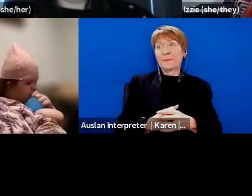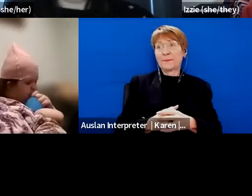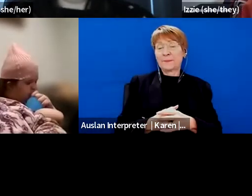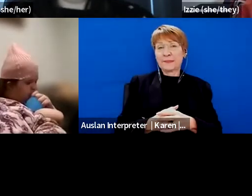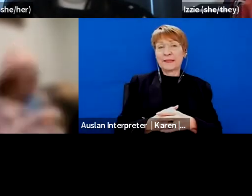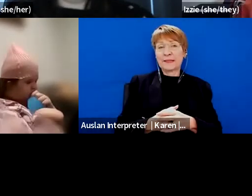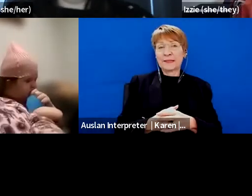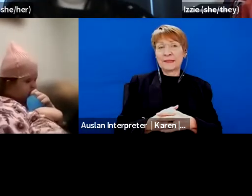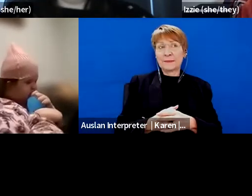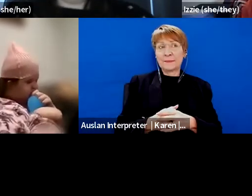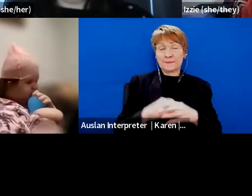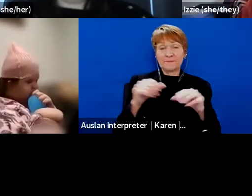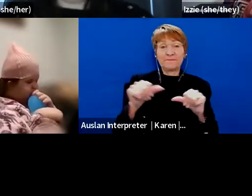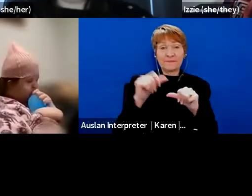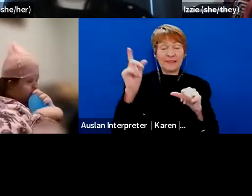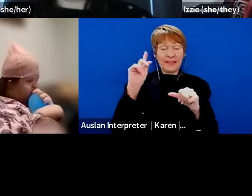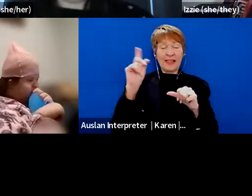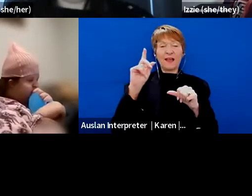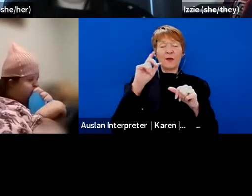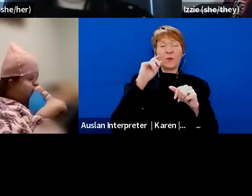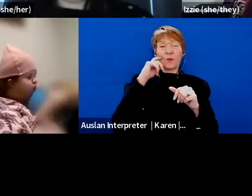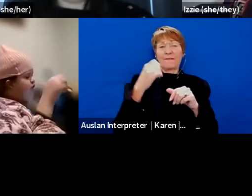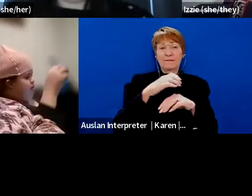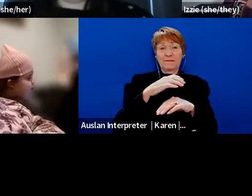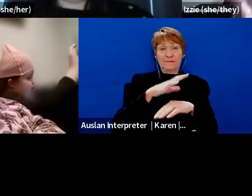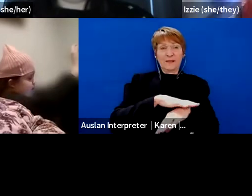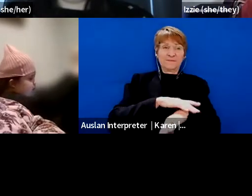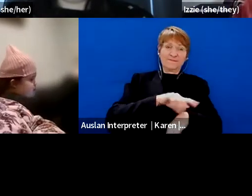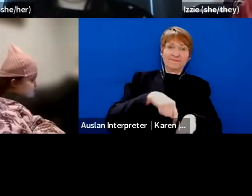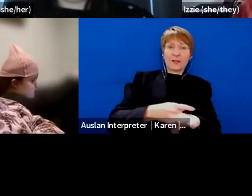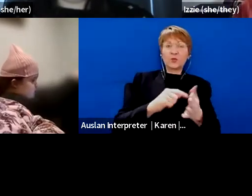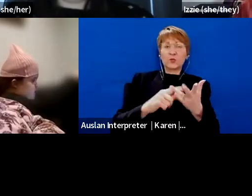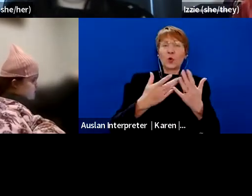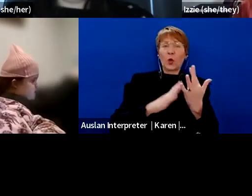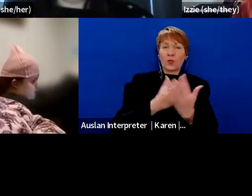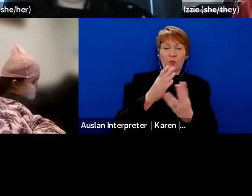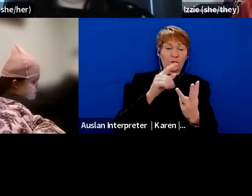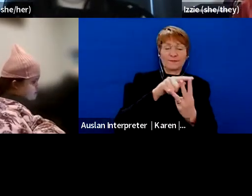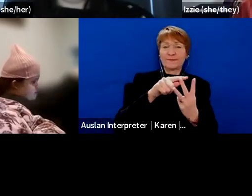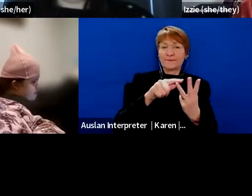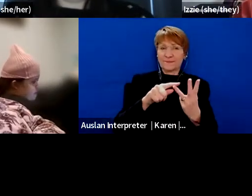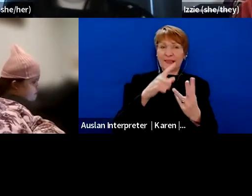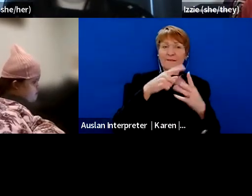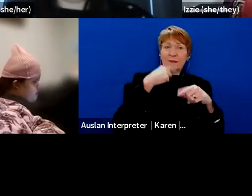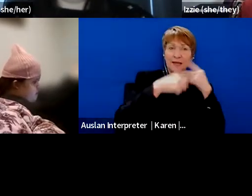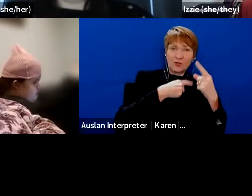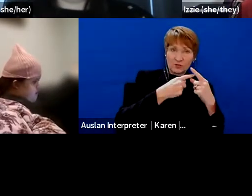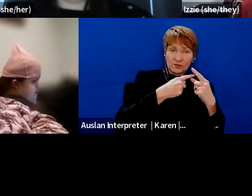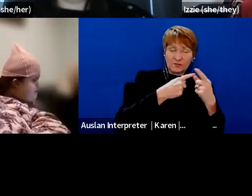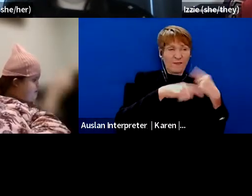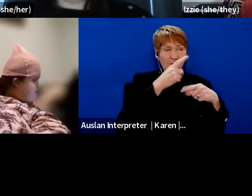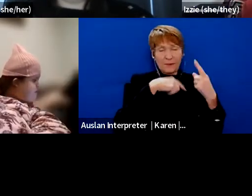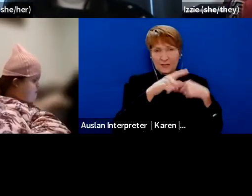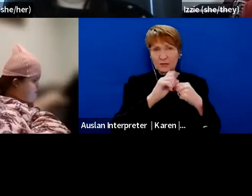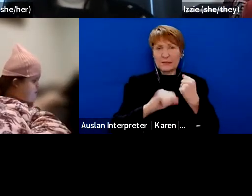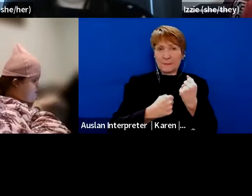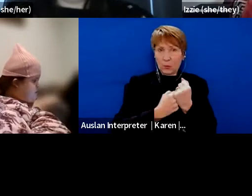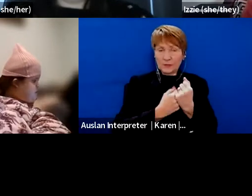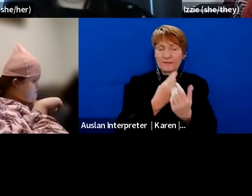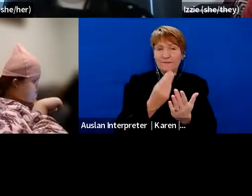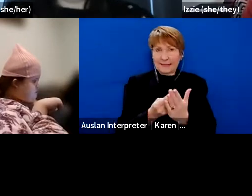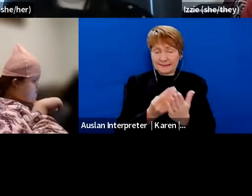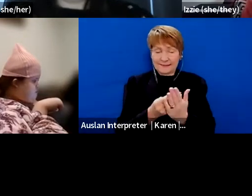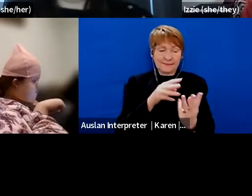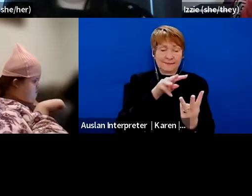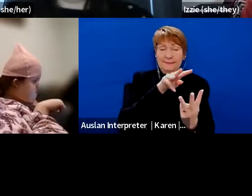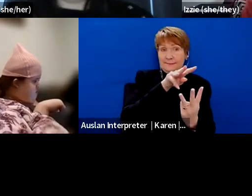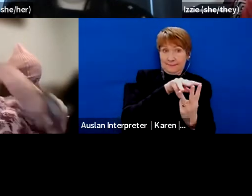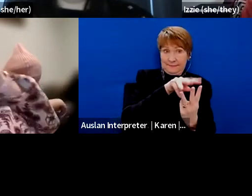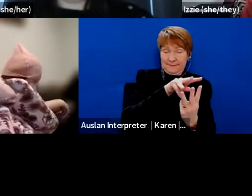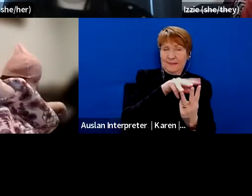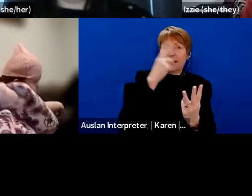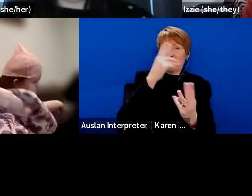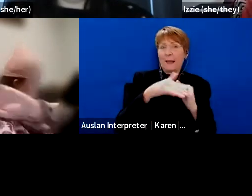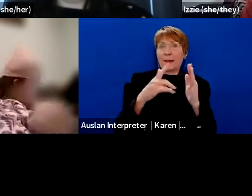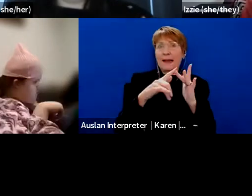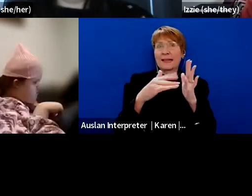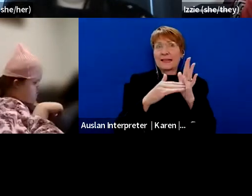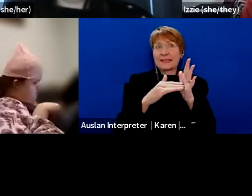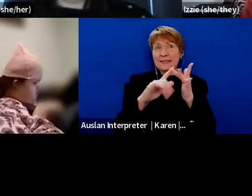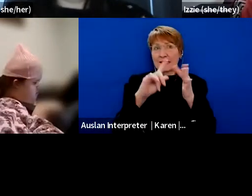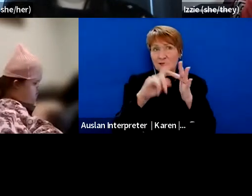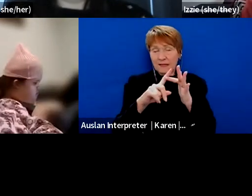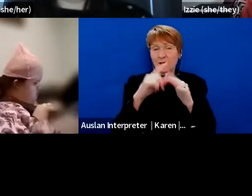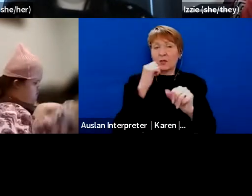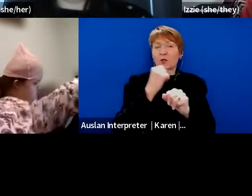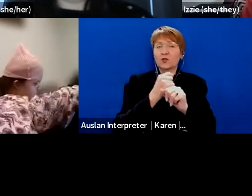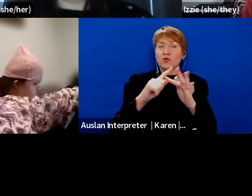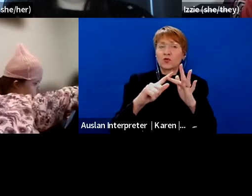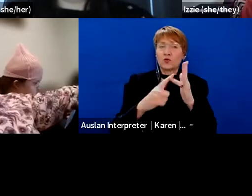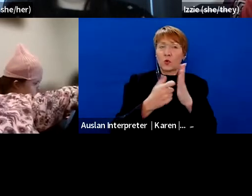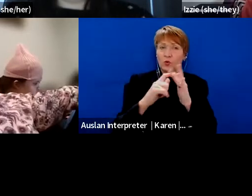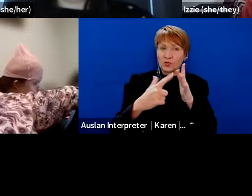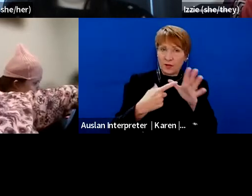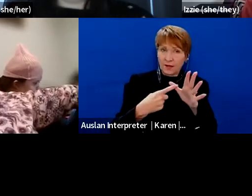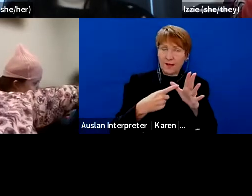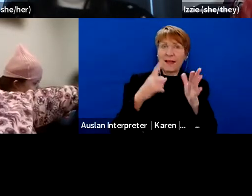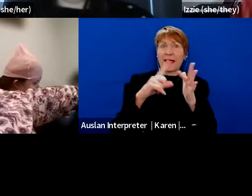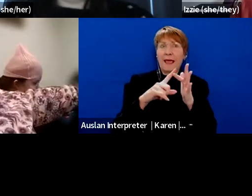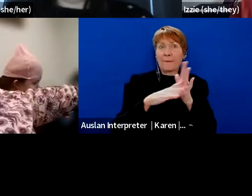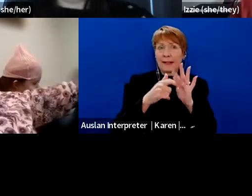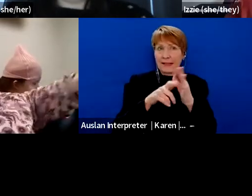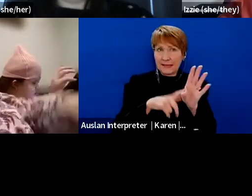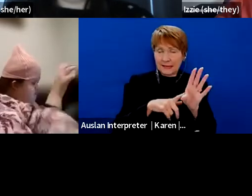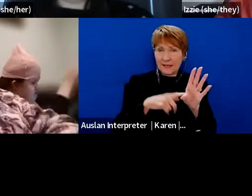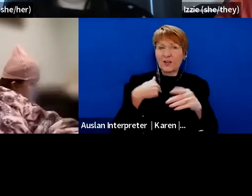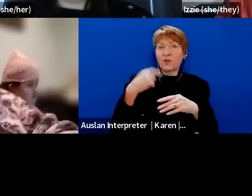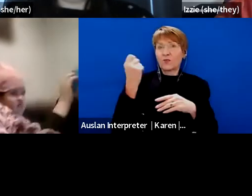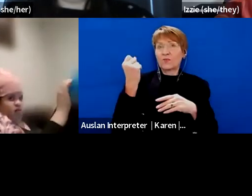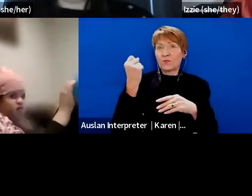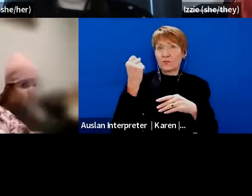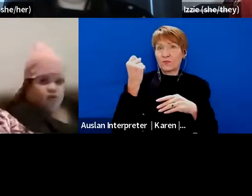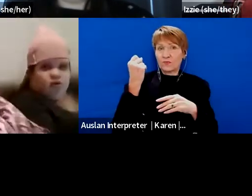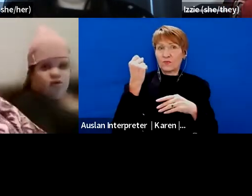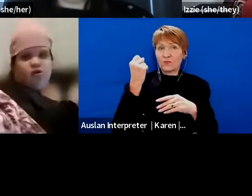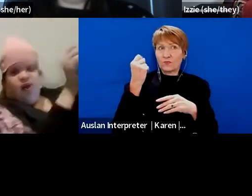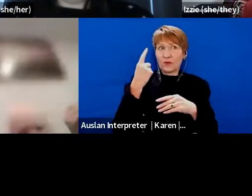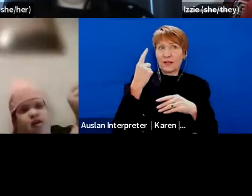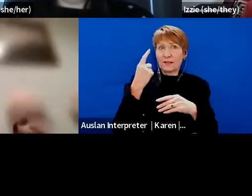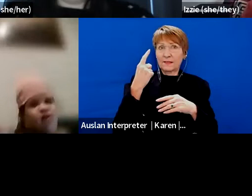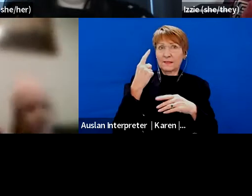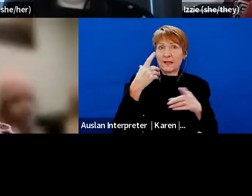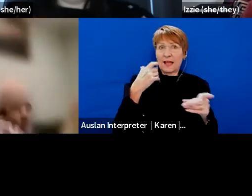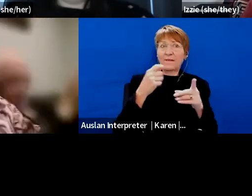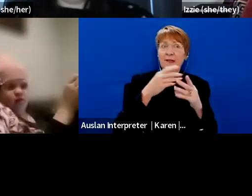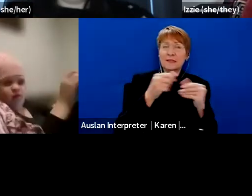So we're going to spend a fair bit of time now working through those three topics so information support and funding and really drawing on the experience of easy, Georgia, and Emily, recognizing that pat has put together some great points from George's